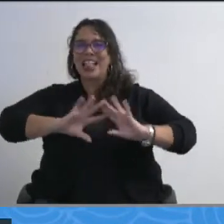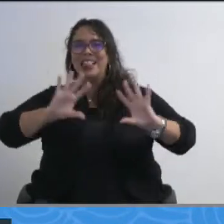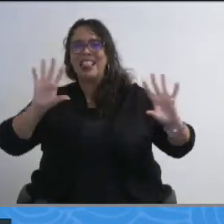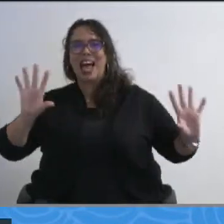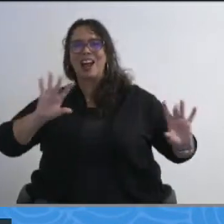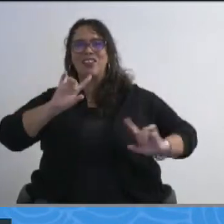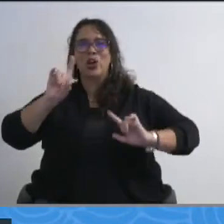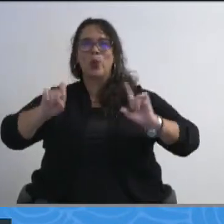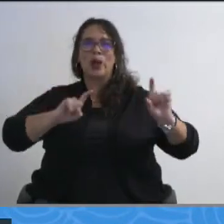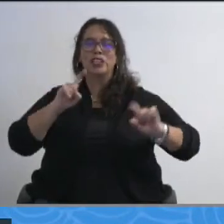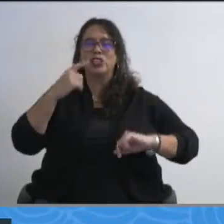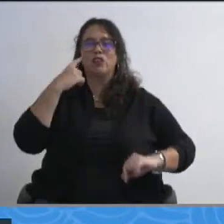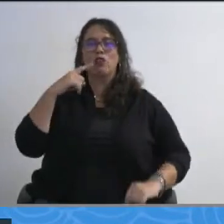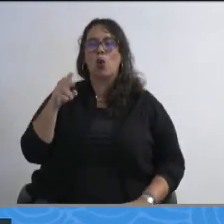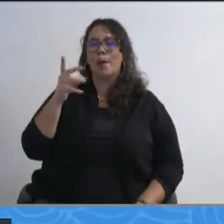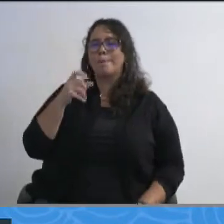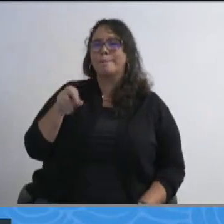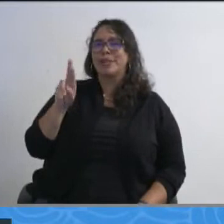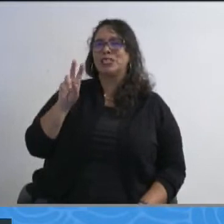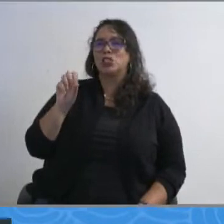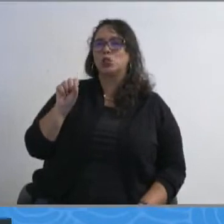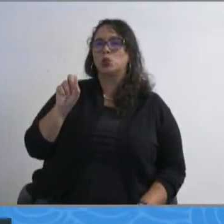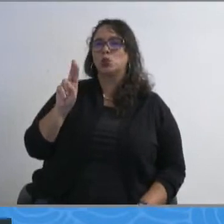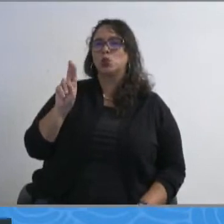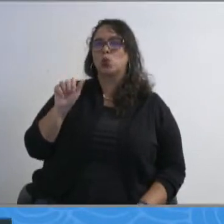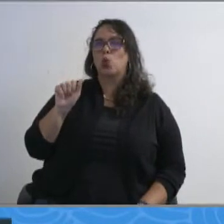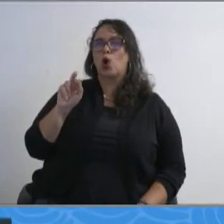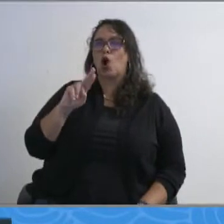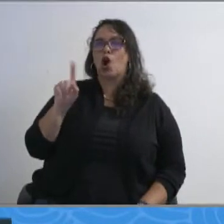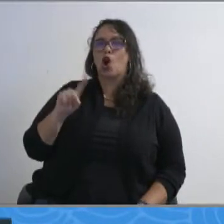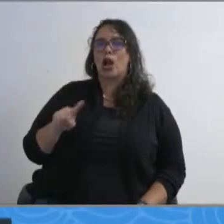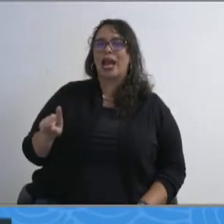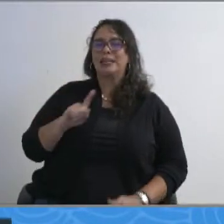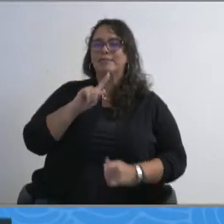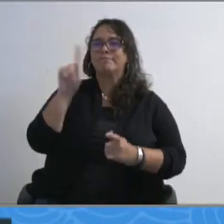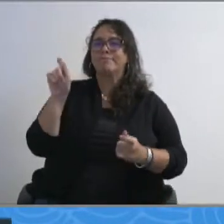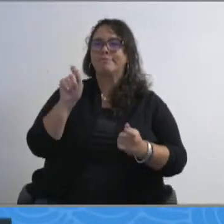specific to that session of educational equity,